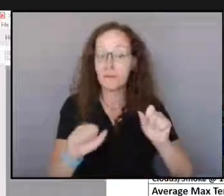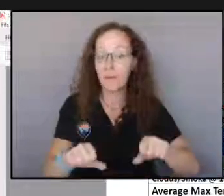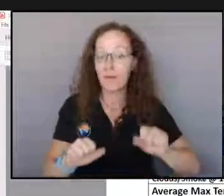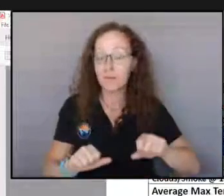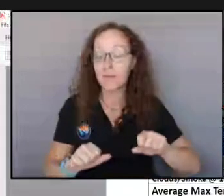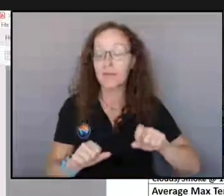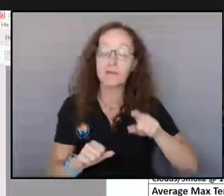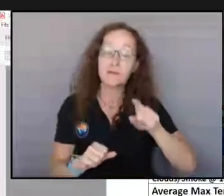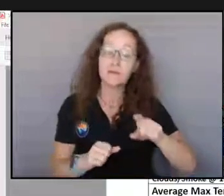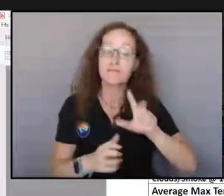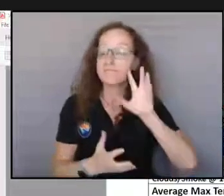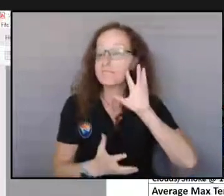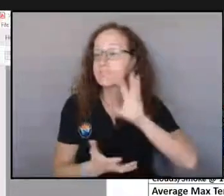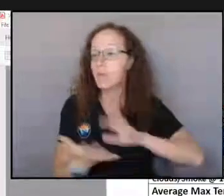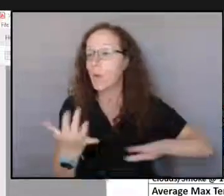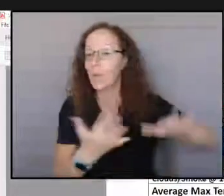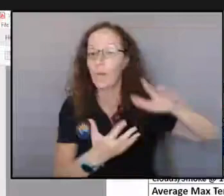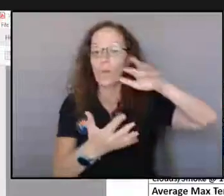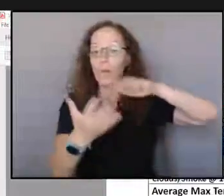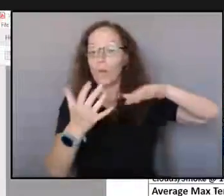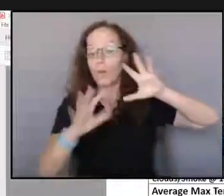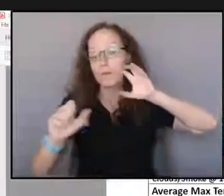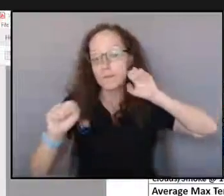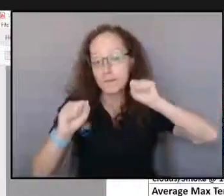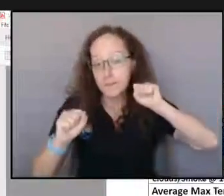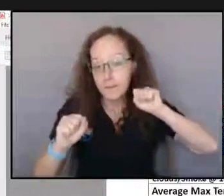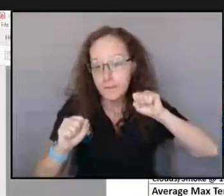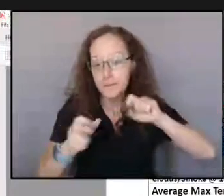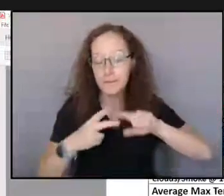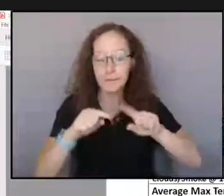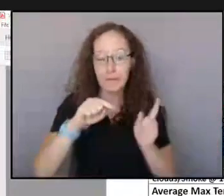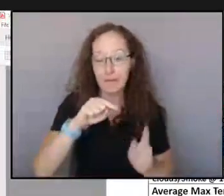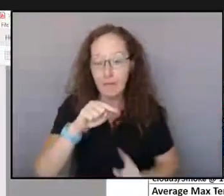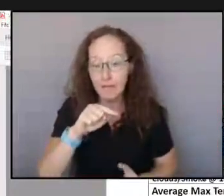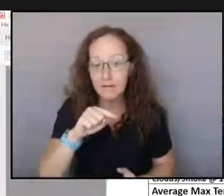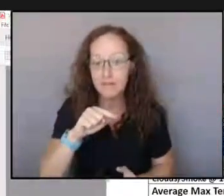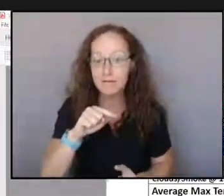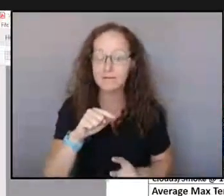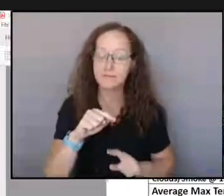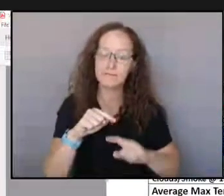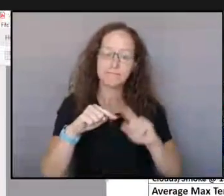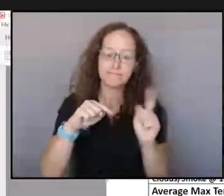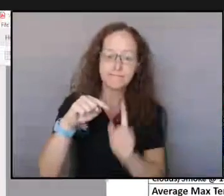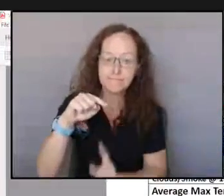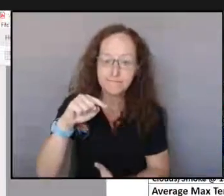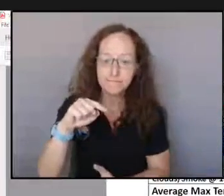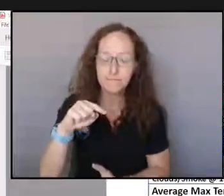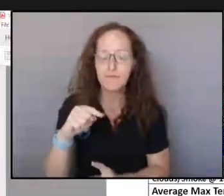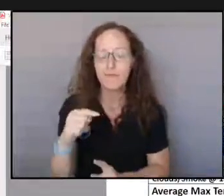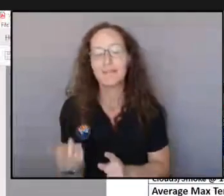COMING IN. WHAT THAT BRING BRINGS FOR THE FIREFIGHTERS IS THE GUSTY OUTFLOW WIND. IT IS ERRATIC GUSTY OUTFLOW